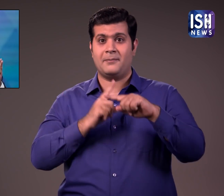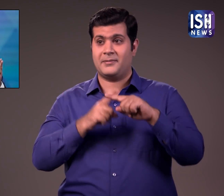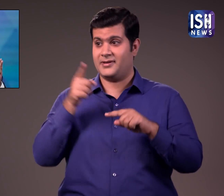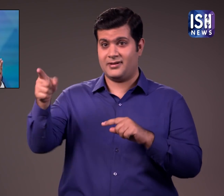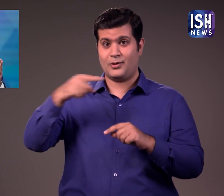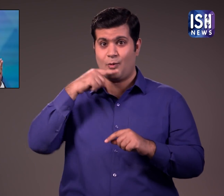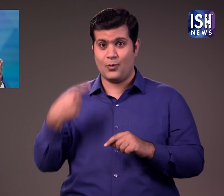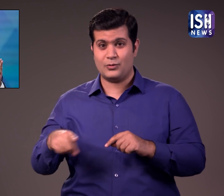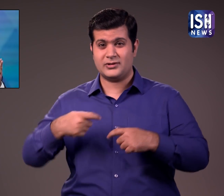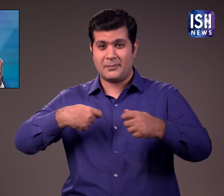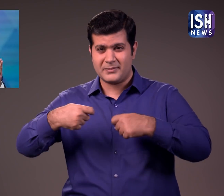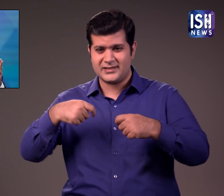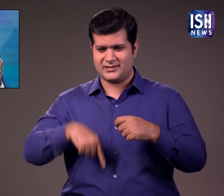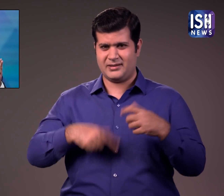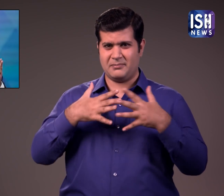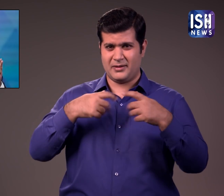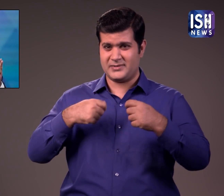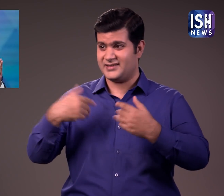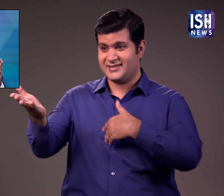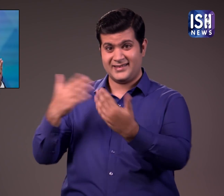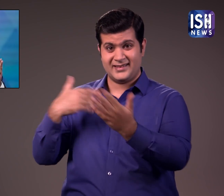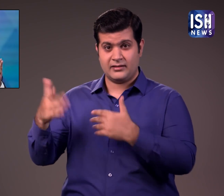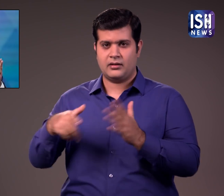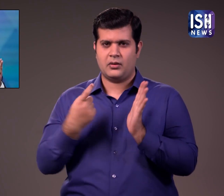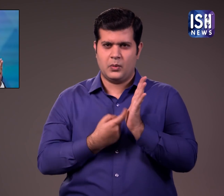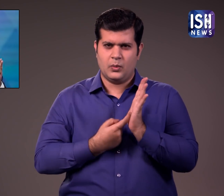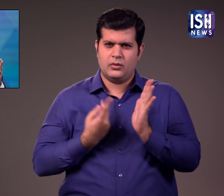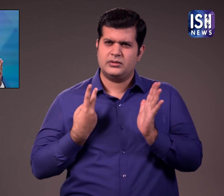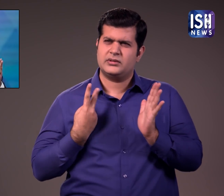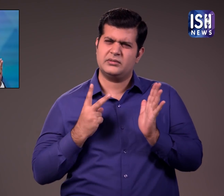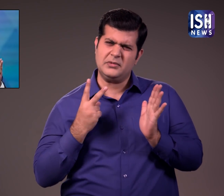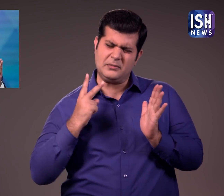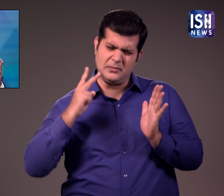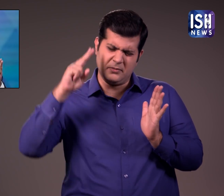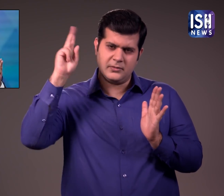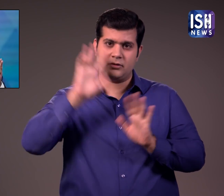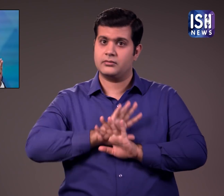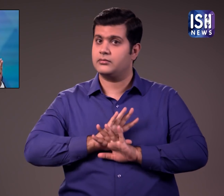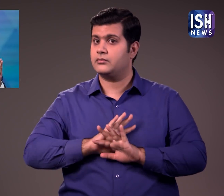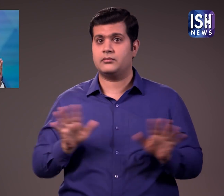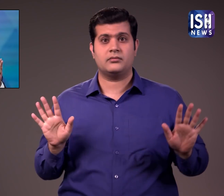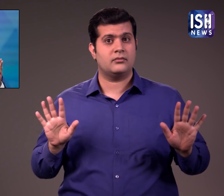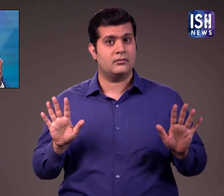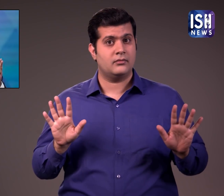America imposed heavy trade restrictions as well.